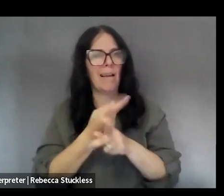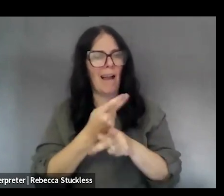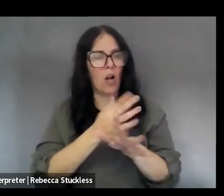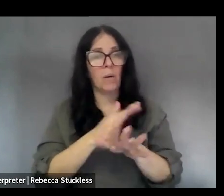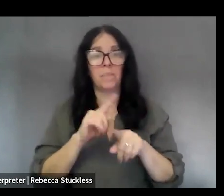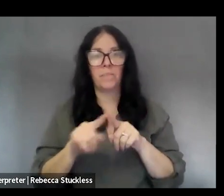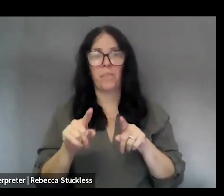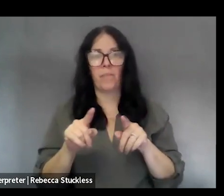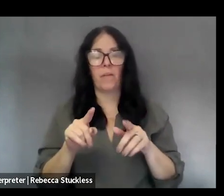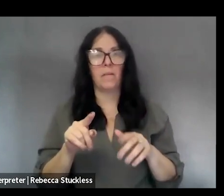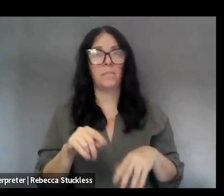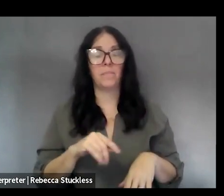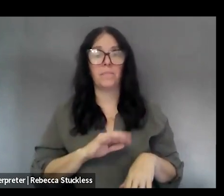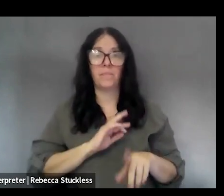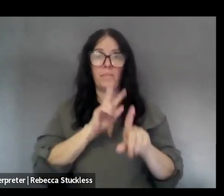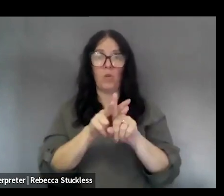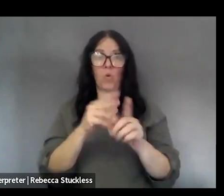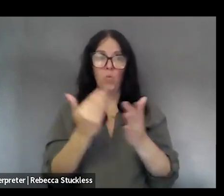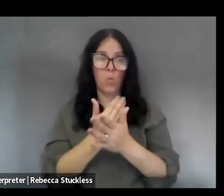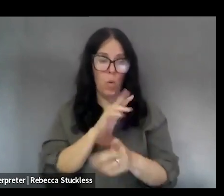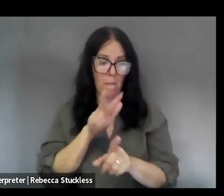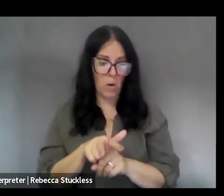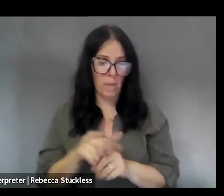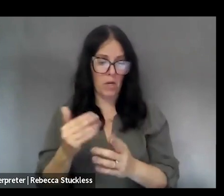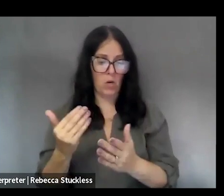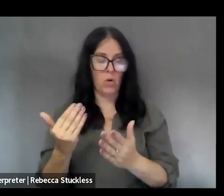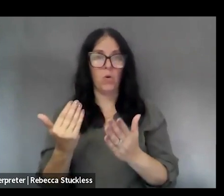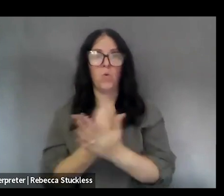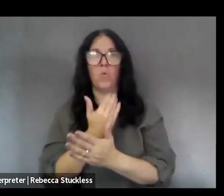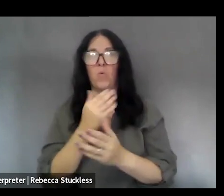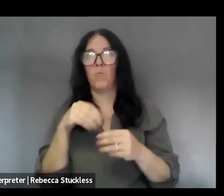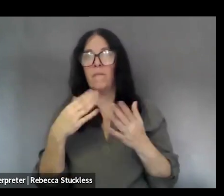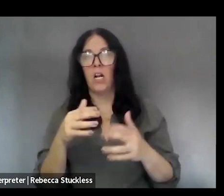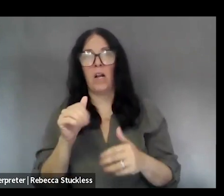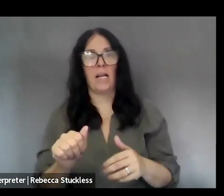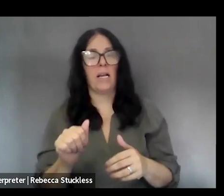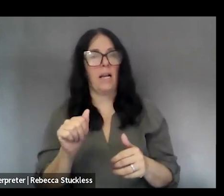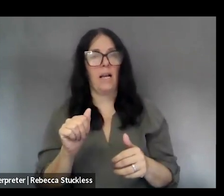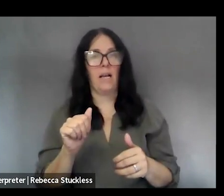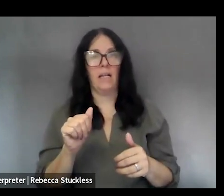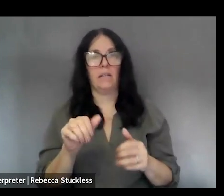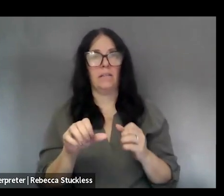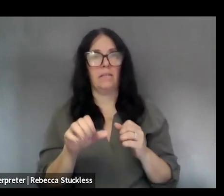a new appointment with a new provider, it can take a year or so or longer, and so these are things